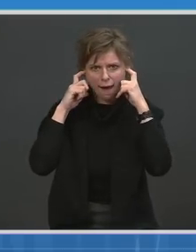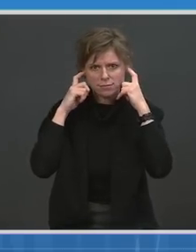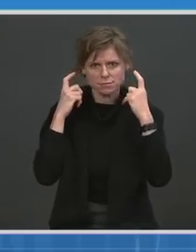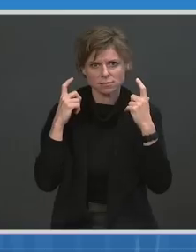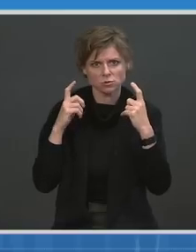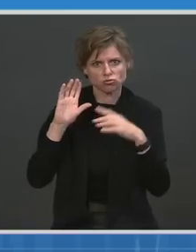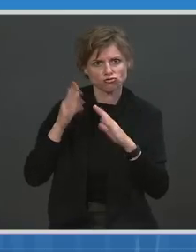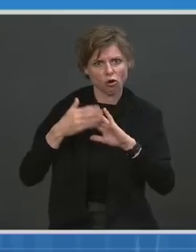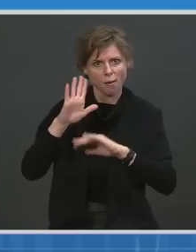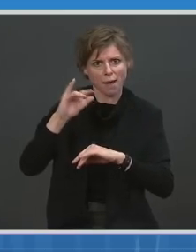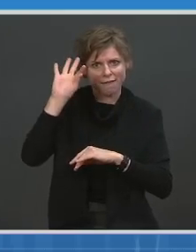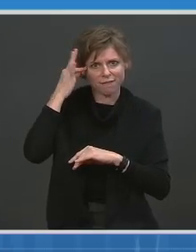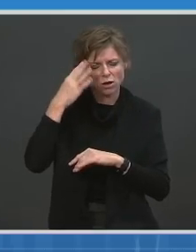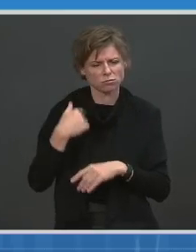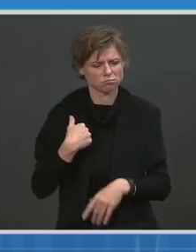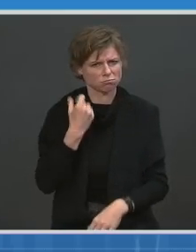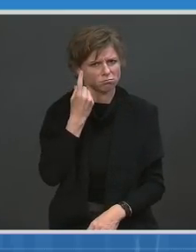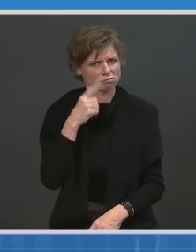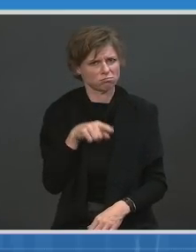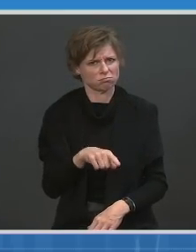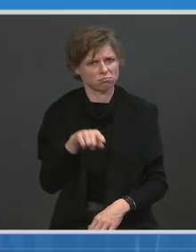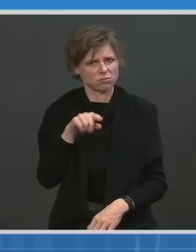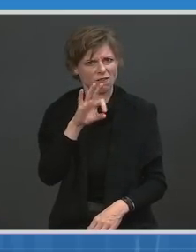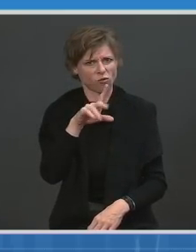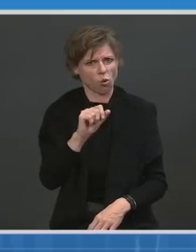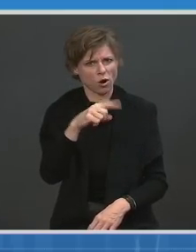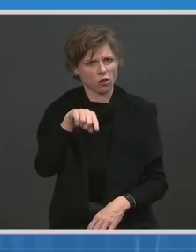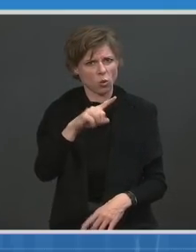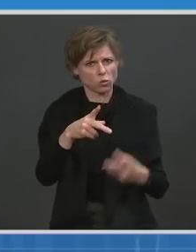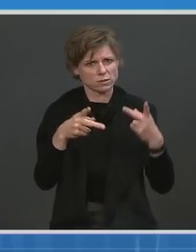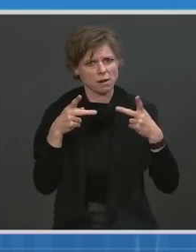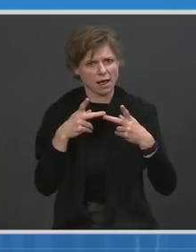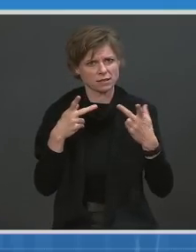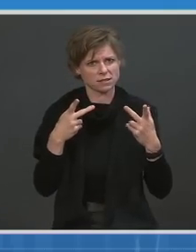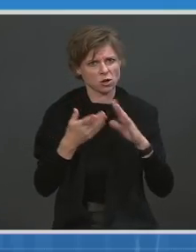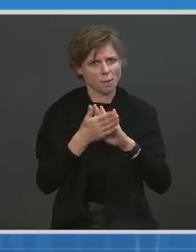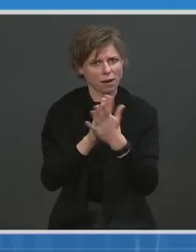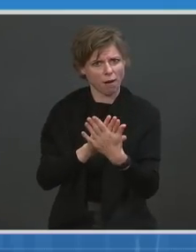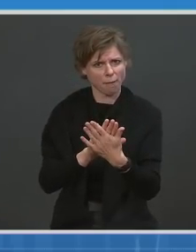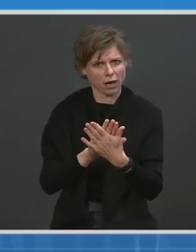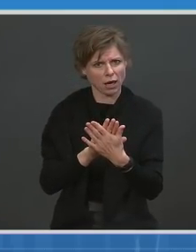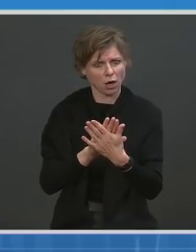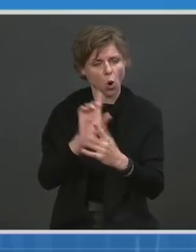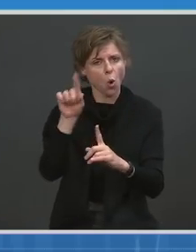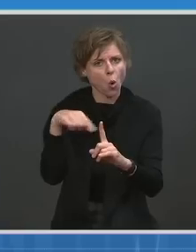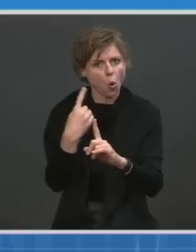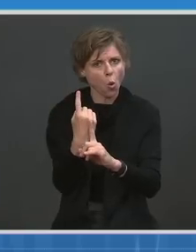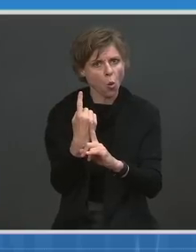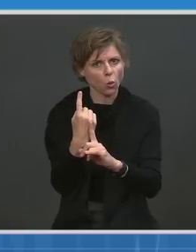In Florida, we understand that the sites are now transitioning to only administering second doses